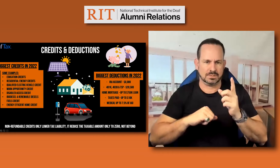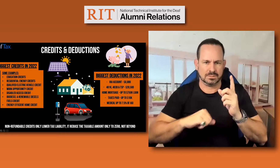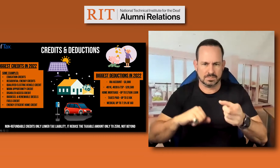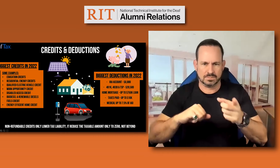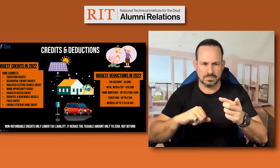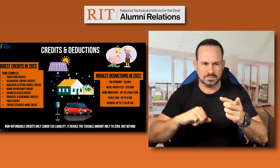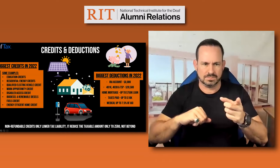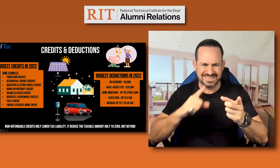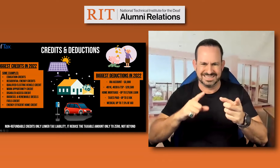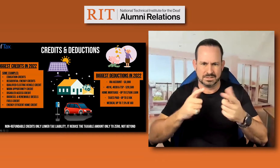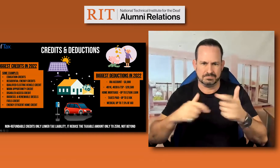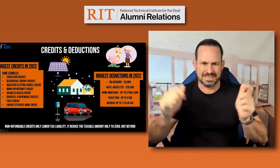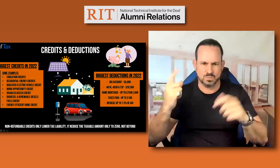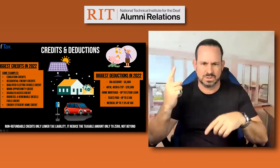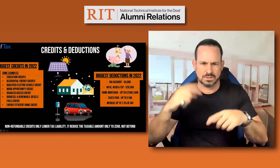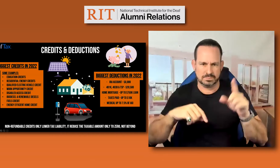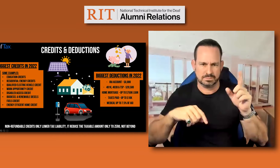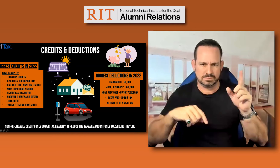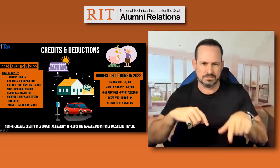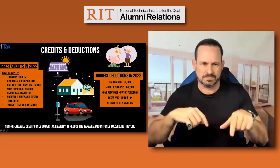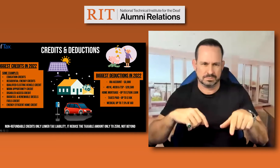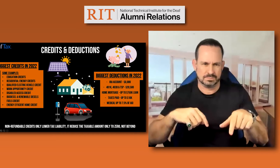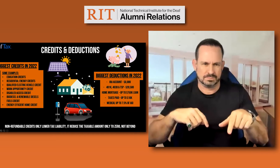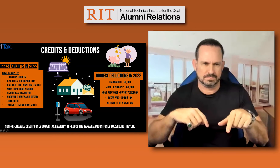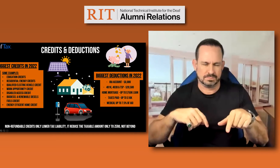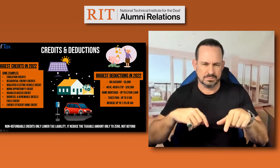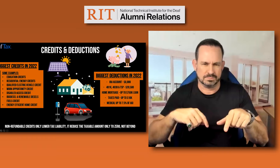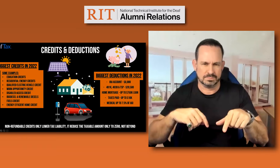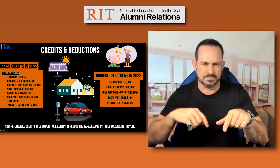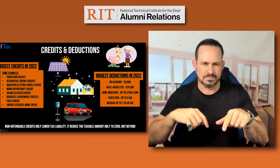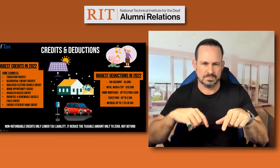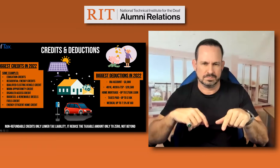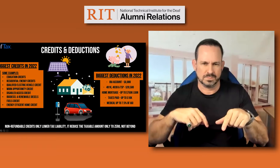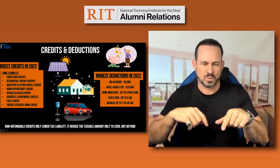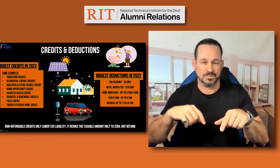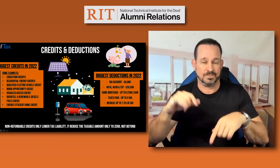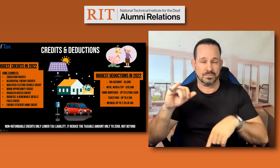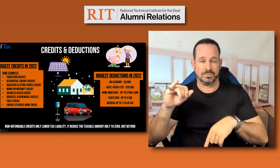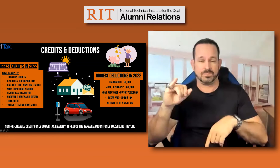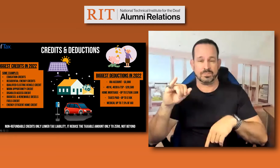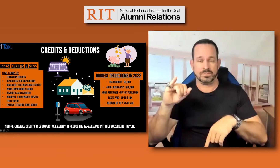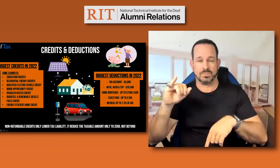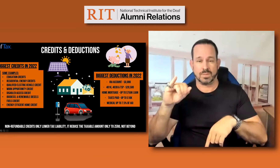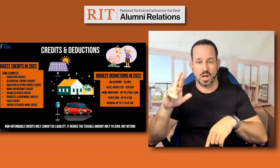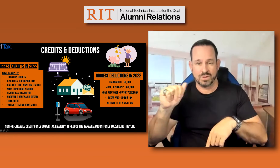So, moving over to deductions. Some of the biggest ones in 2022 are listed here,